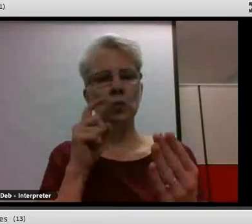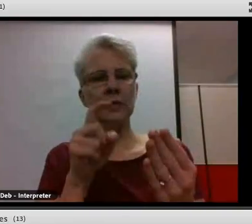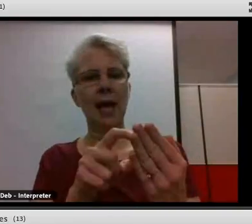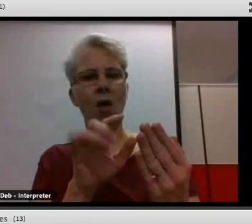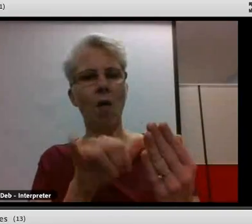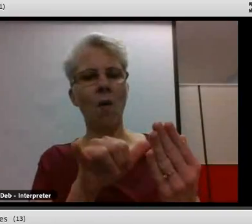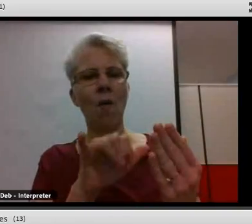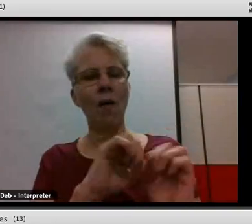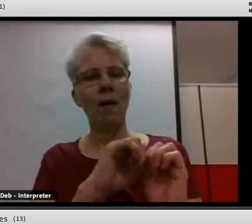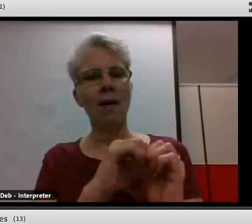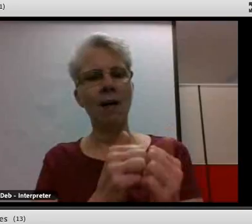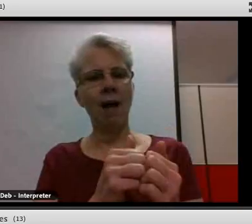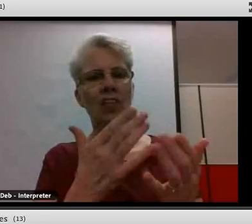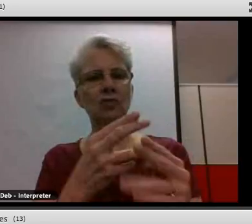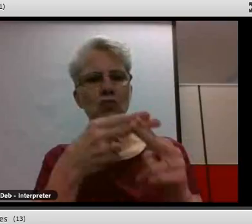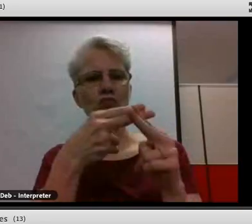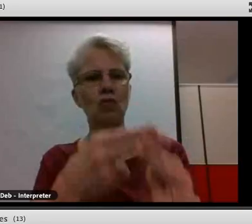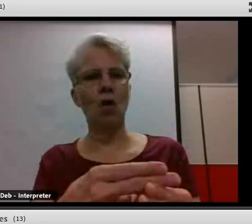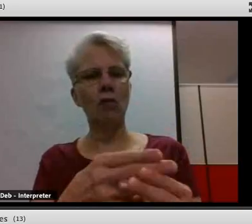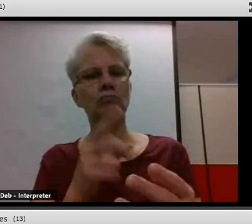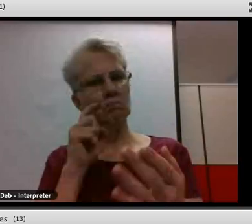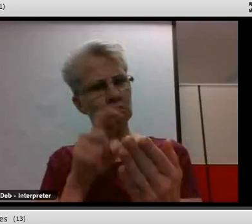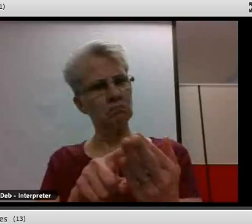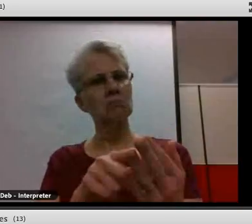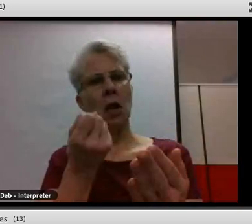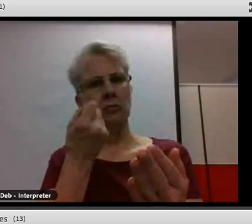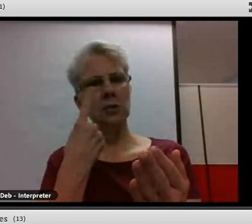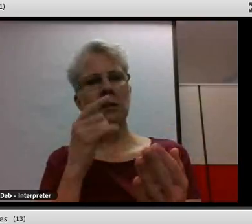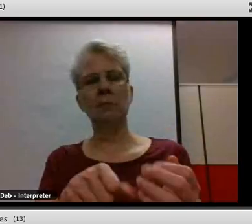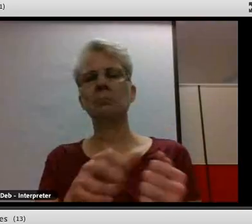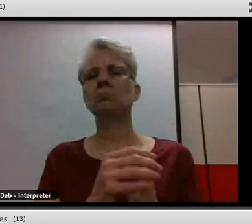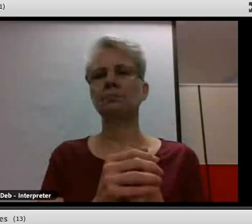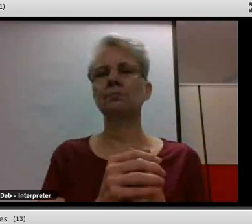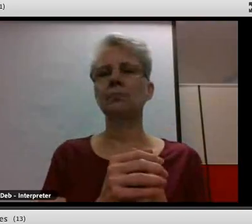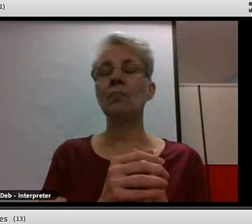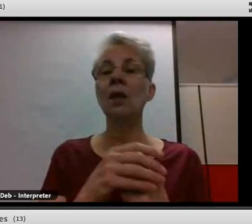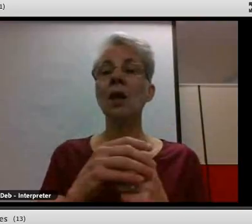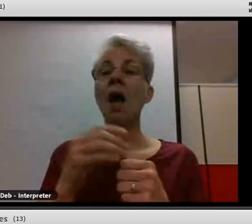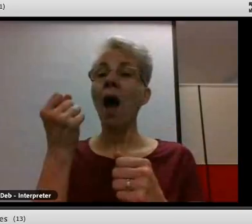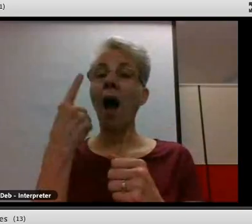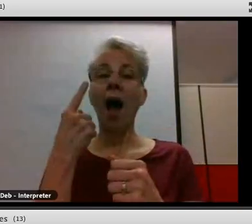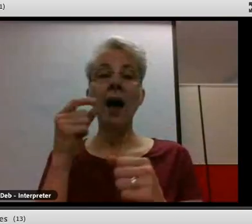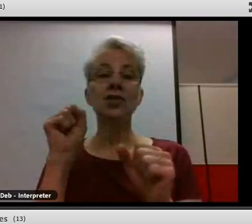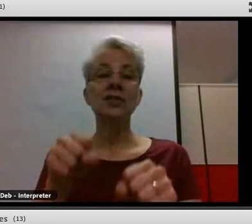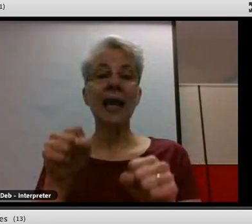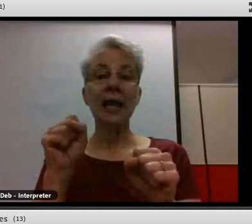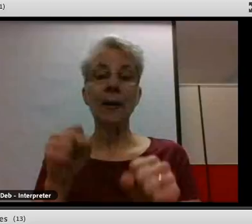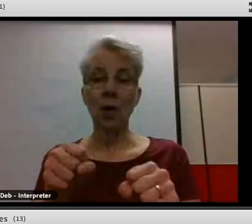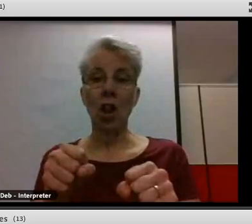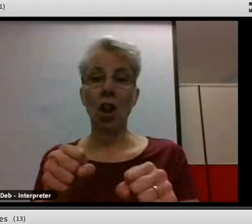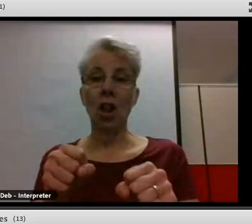It's something that works with screen readers, refreshable braille, without a mouse,